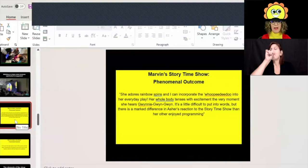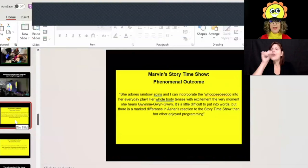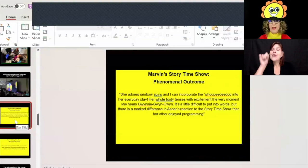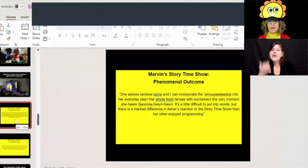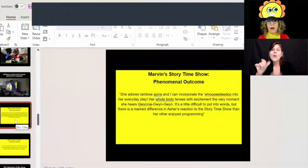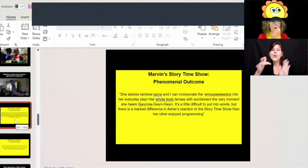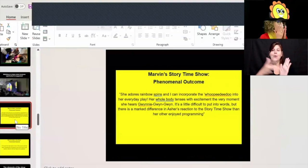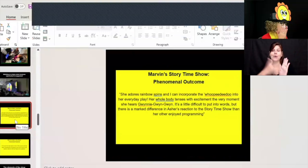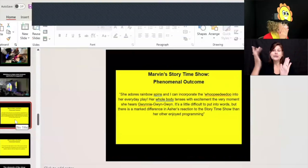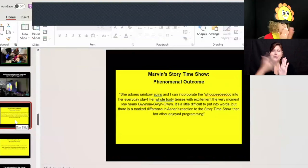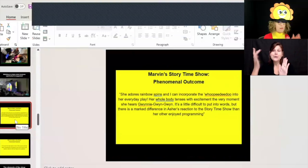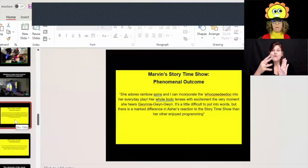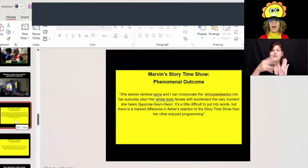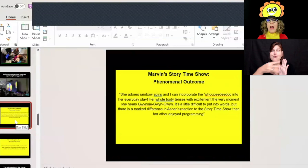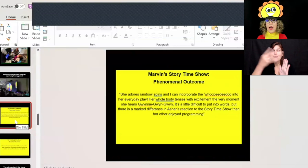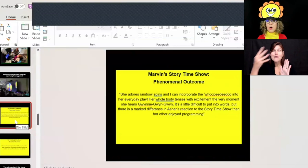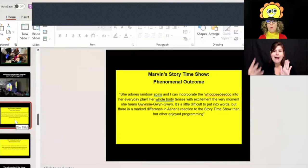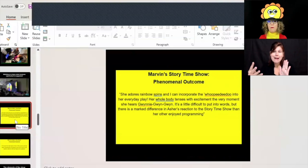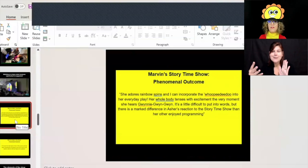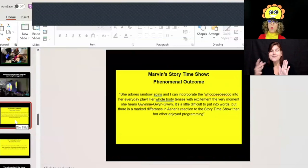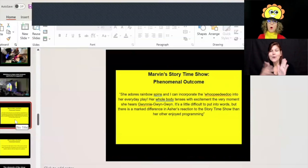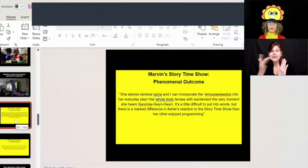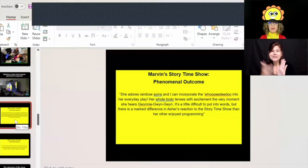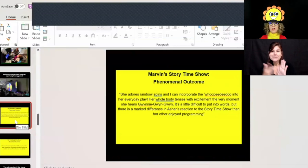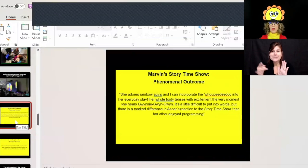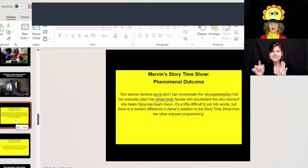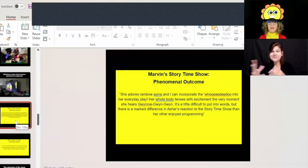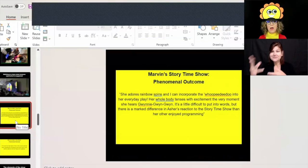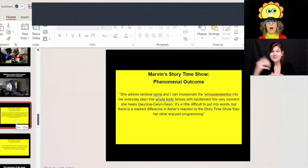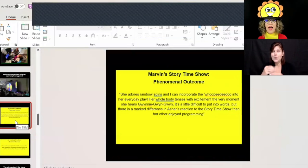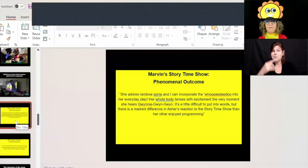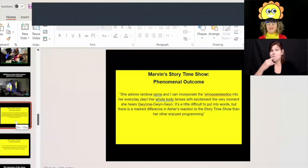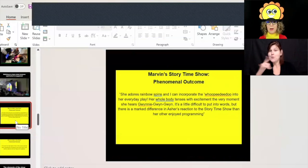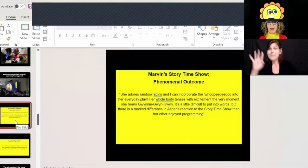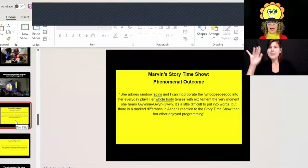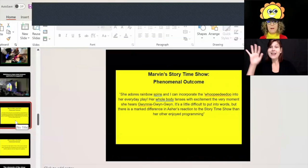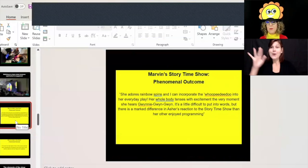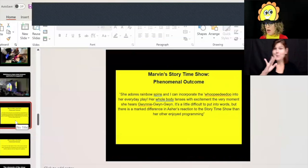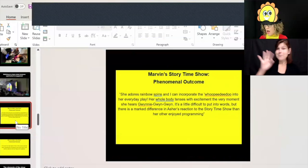and I can," (coughs) excuse me, "incorporate the 'Whoopeedeedoo' into her everyday play.